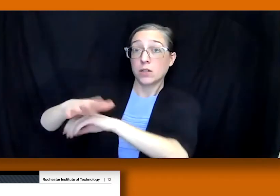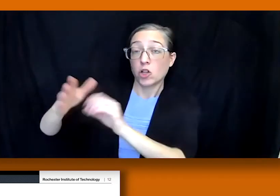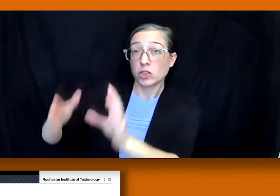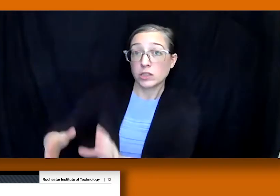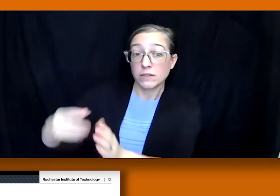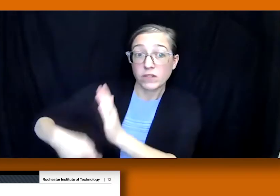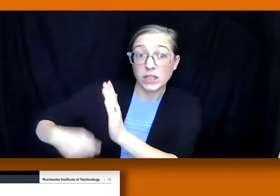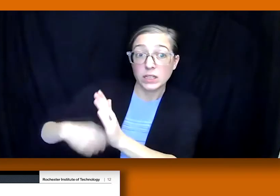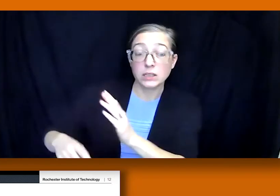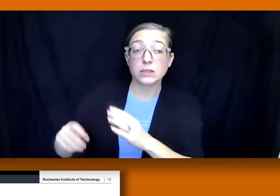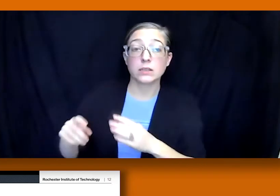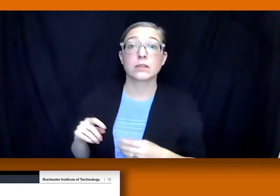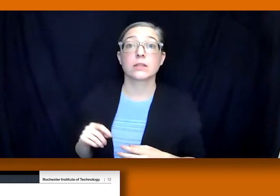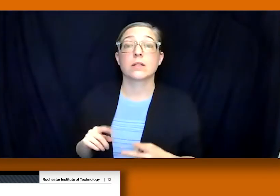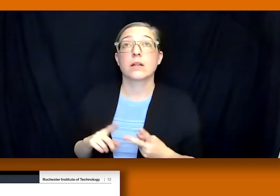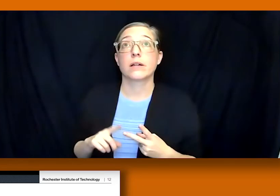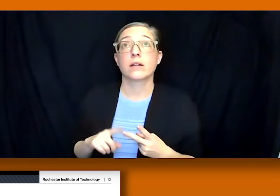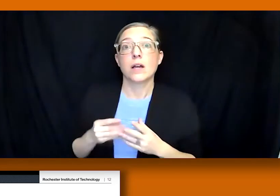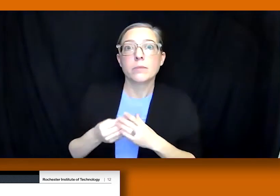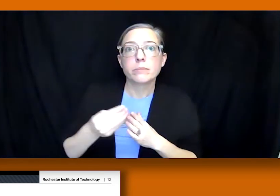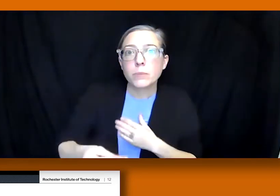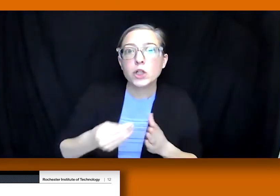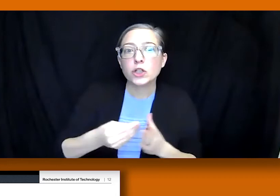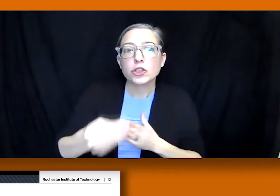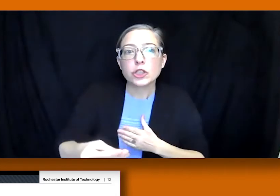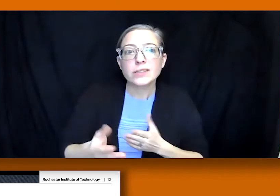I'll go over some of those in the next coming slides.